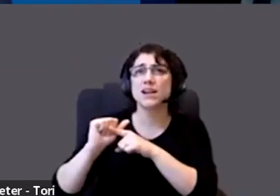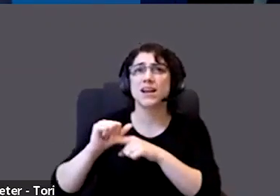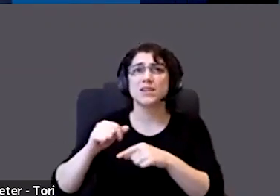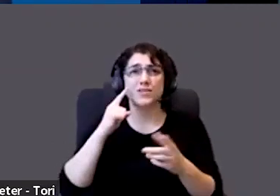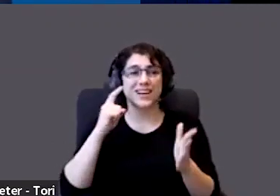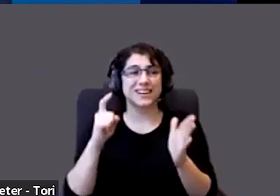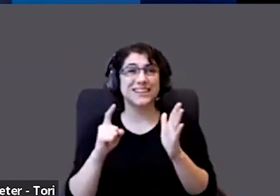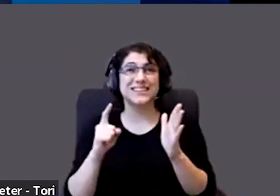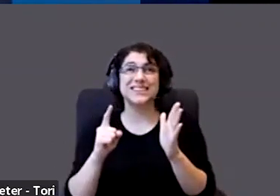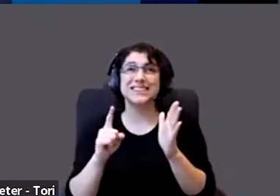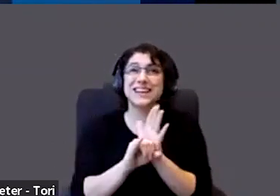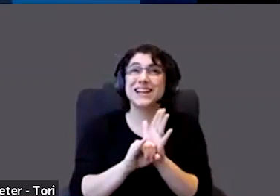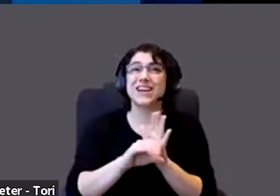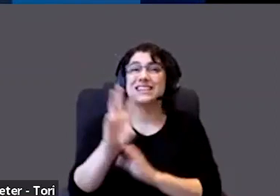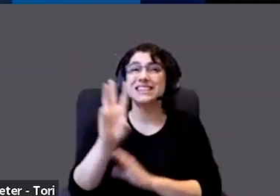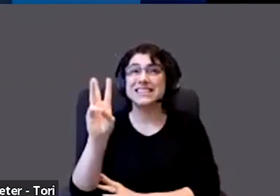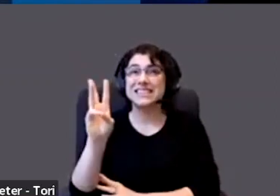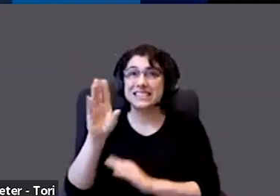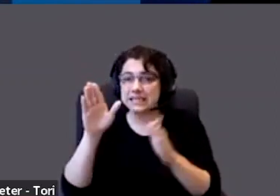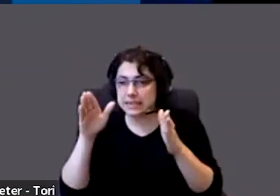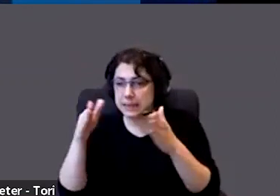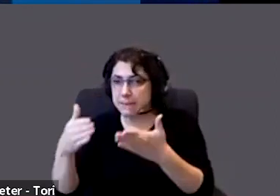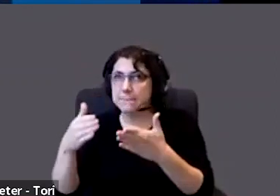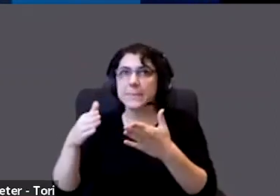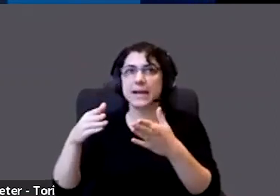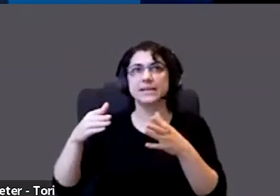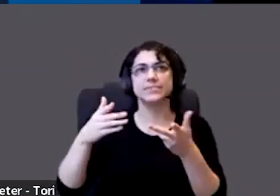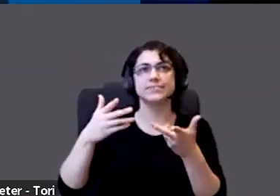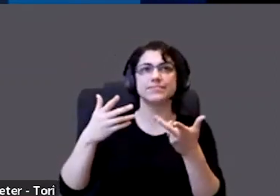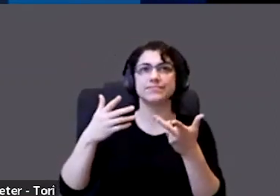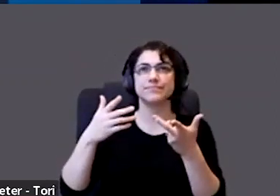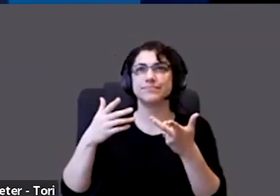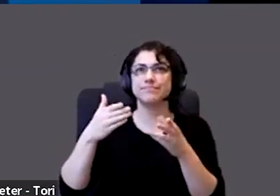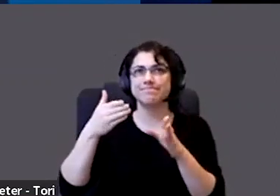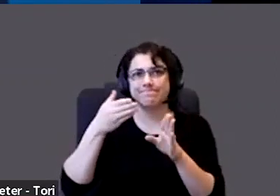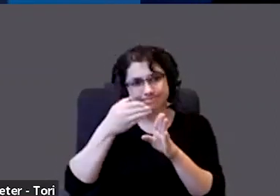that you all will be focusing on. But I'm curious as to whether the inequities in digital health